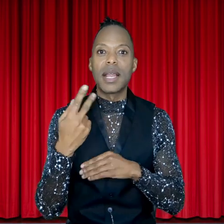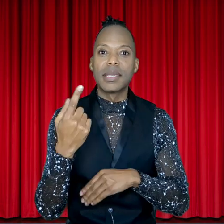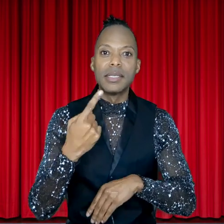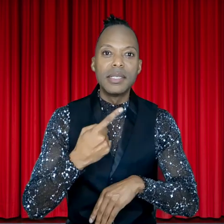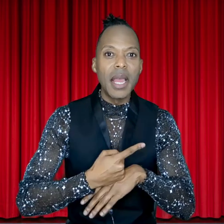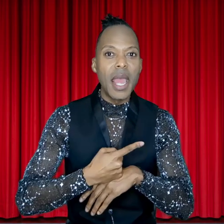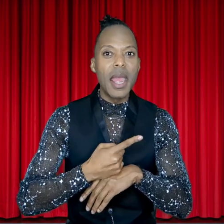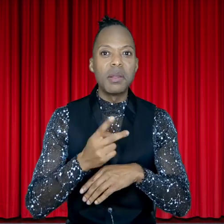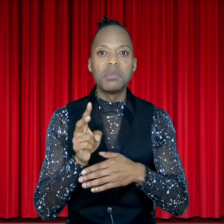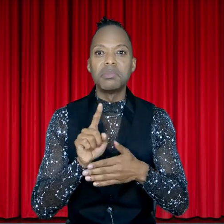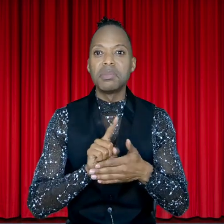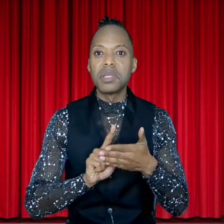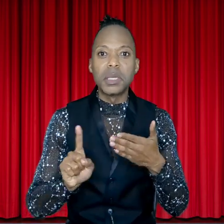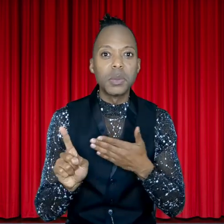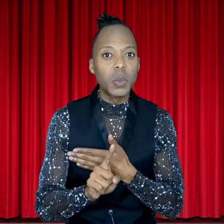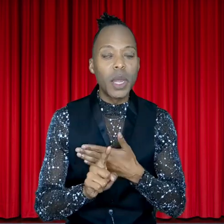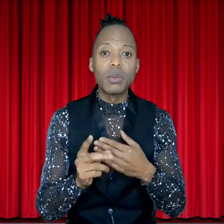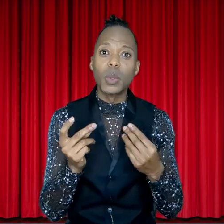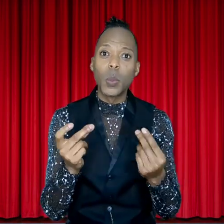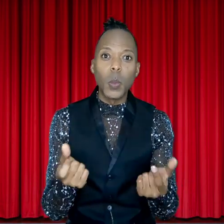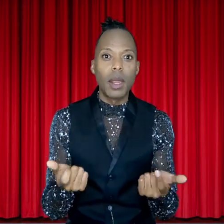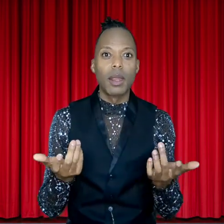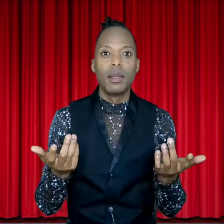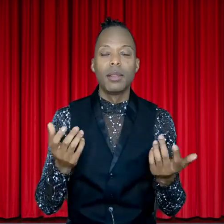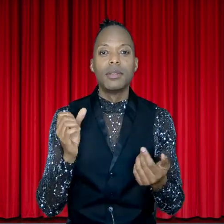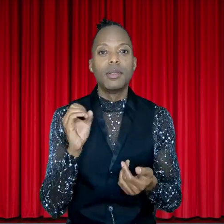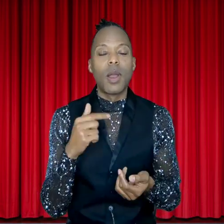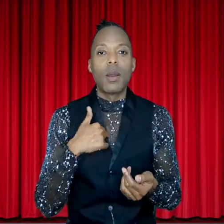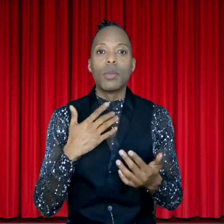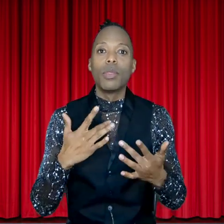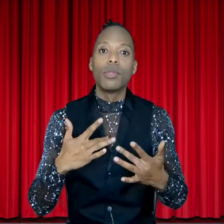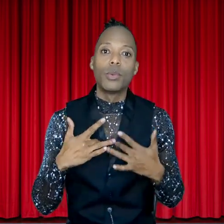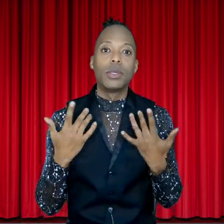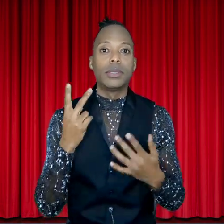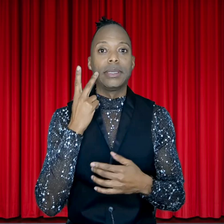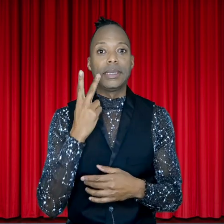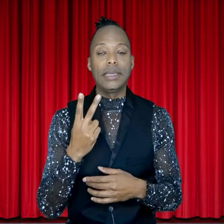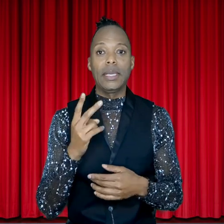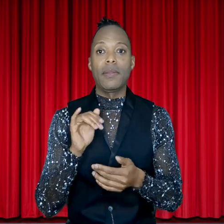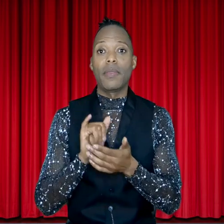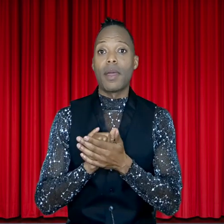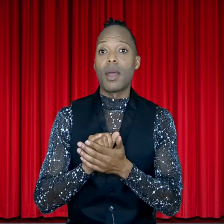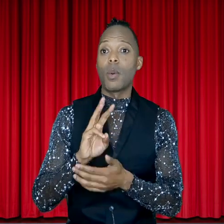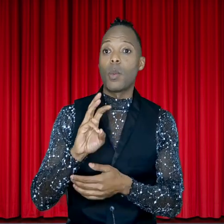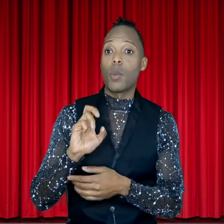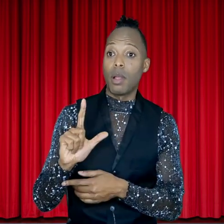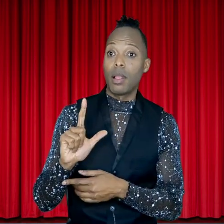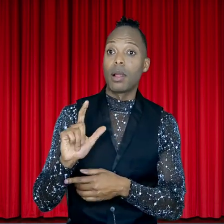I was happy to see that Will was able to apologize and Chris apologized.